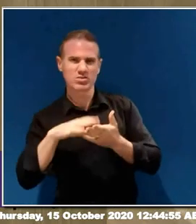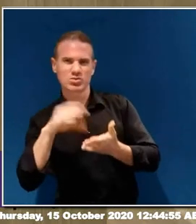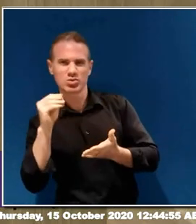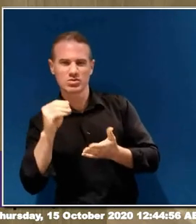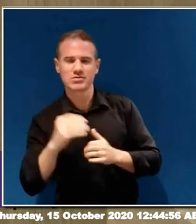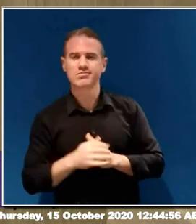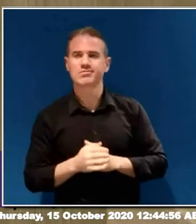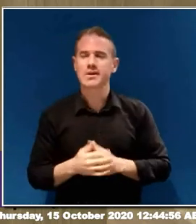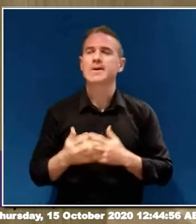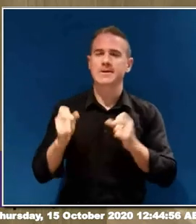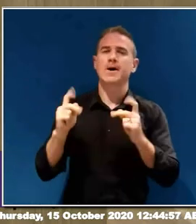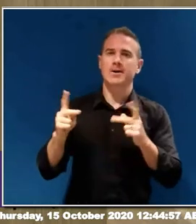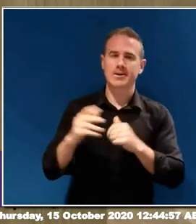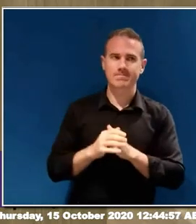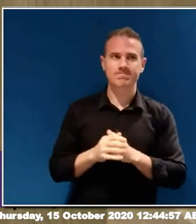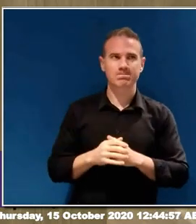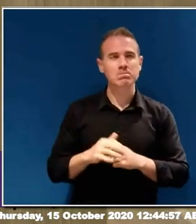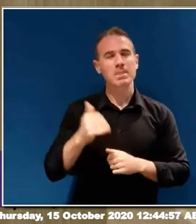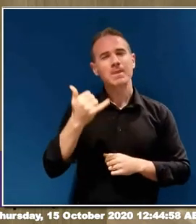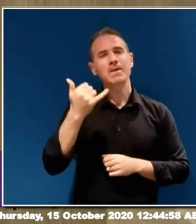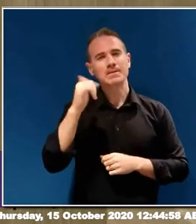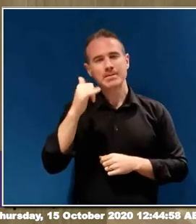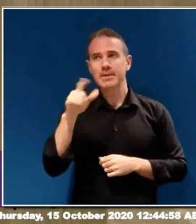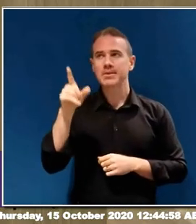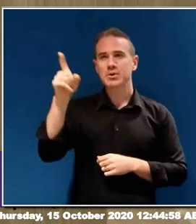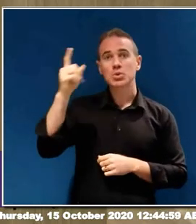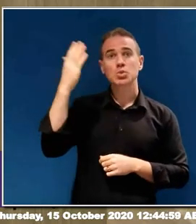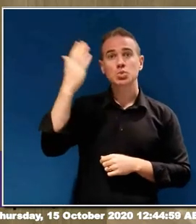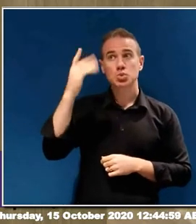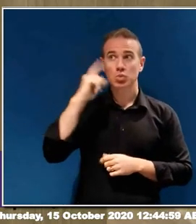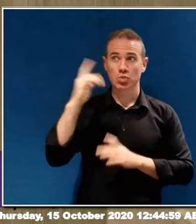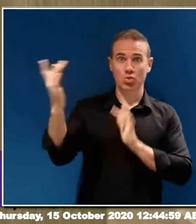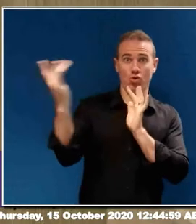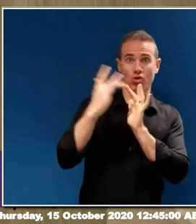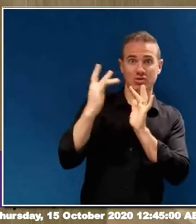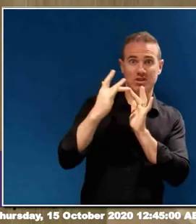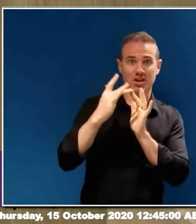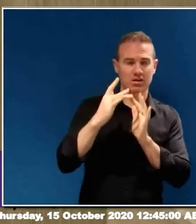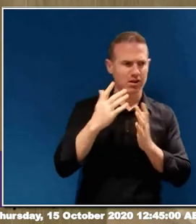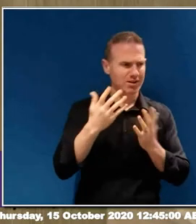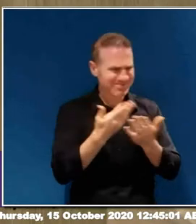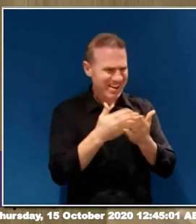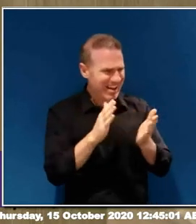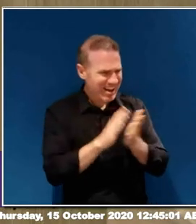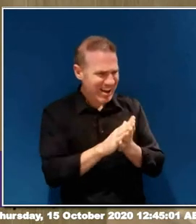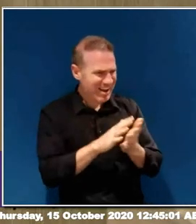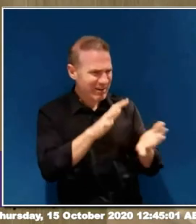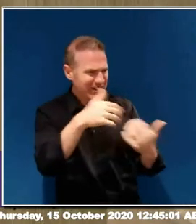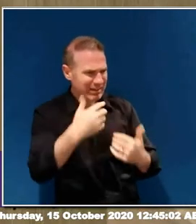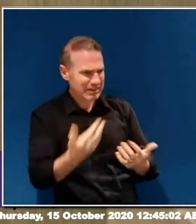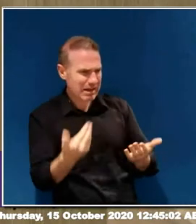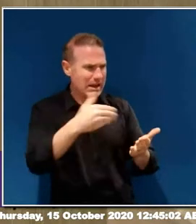extra resources for this particular child who are having difficulty.